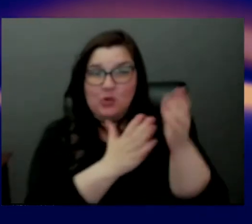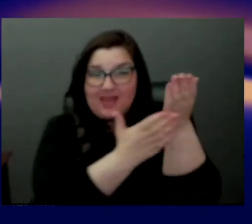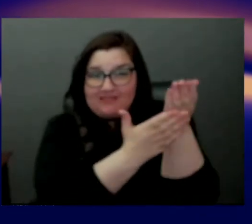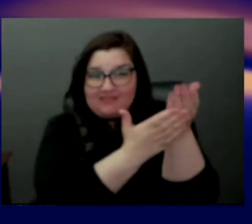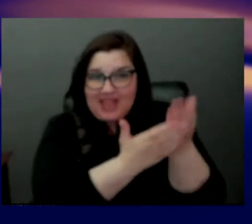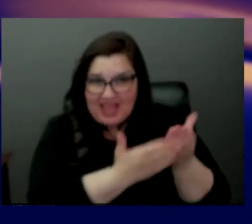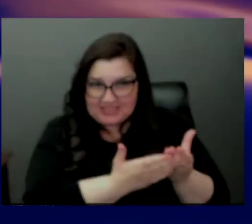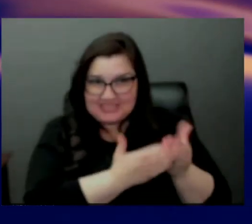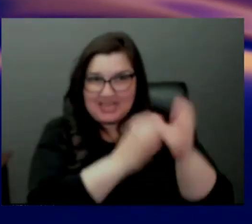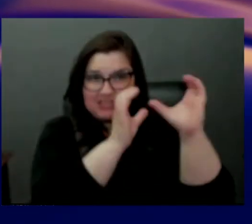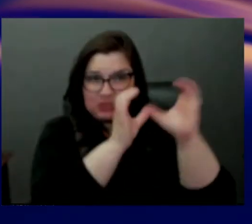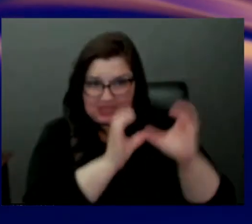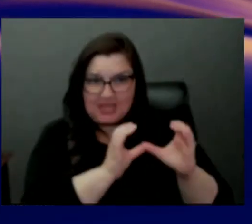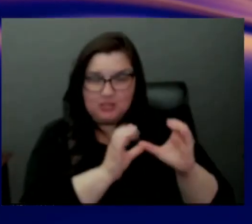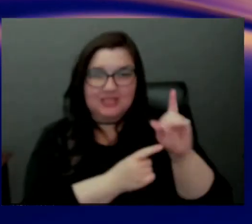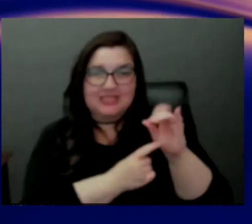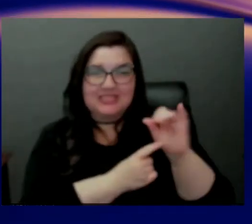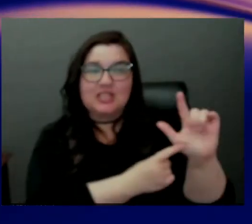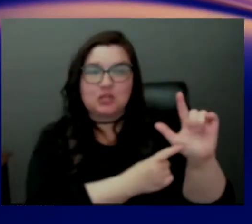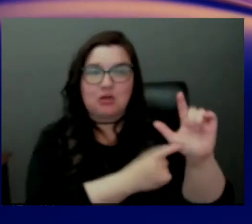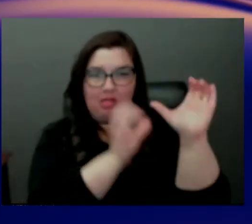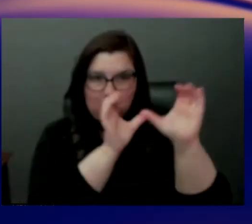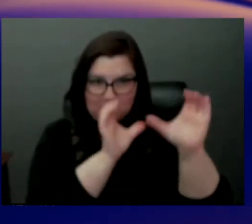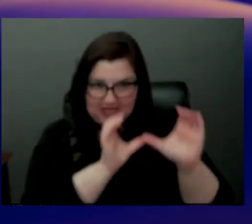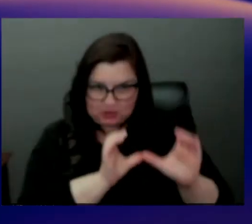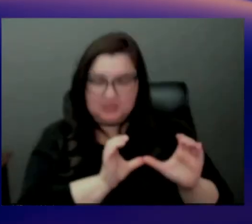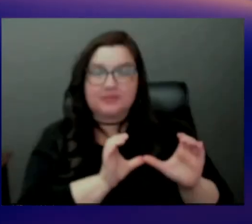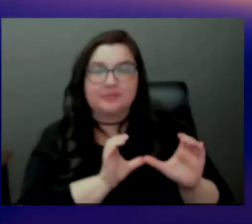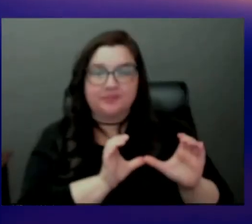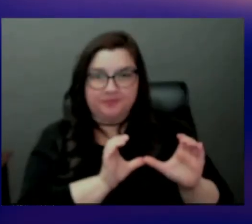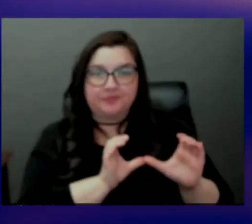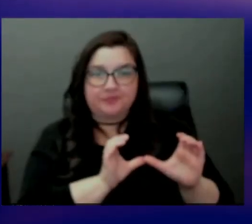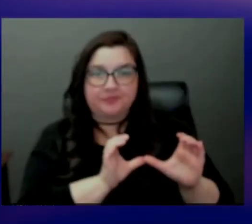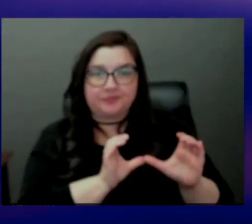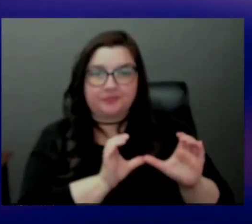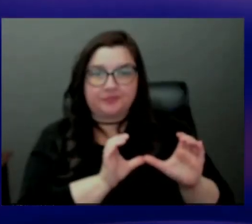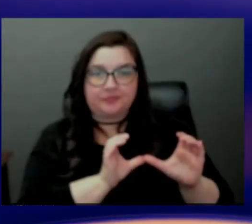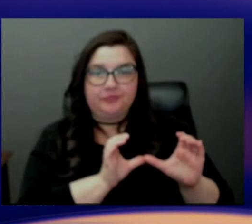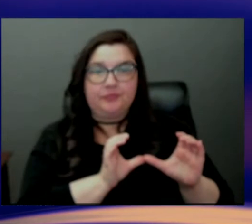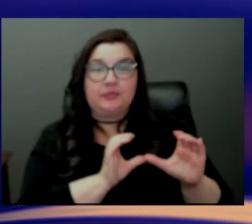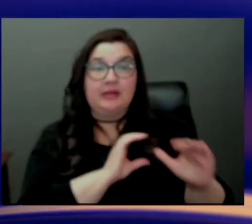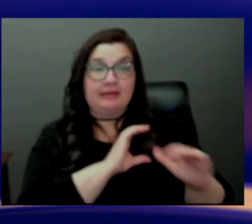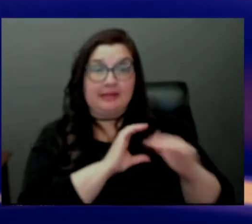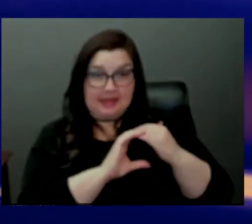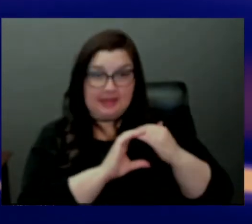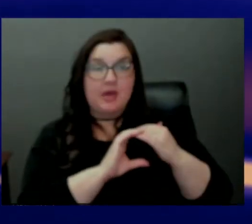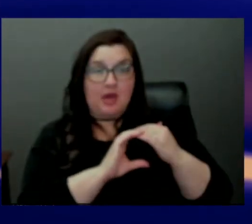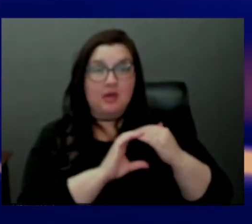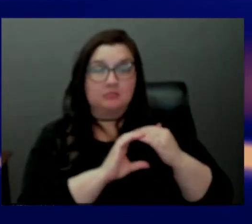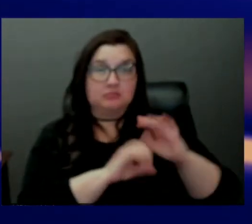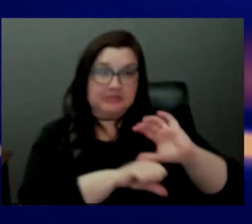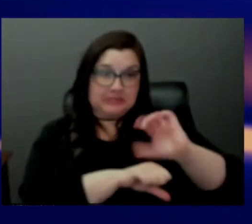digital credentials, with that you will then be able to create your Credly account for free